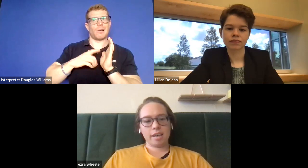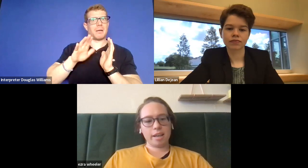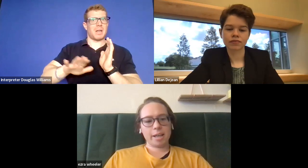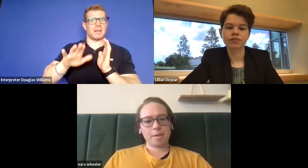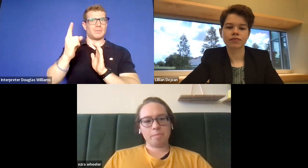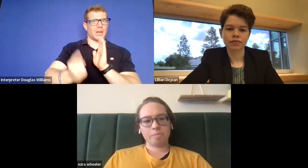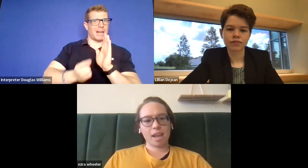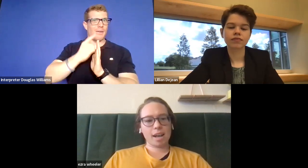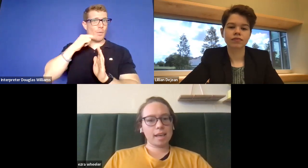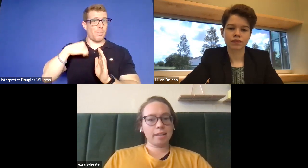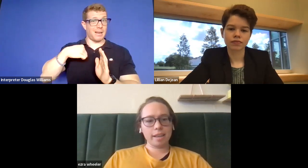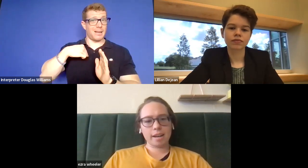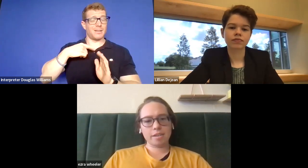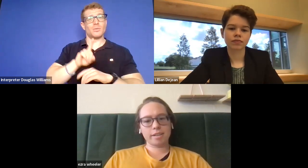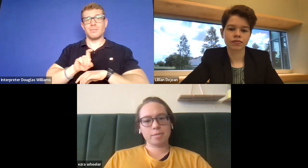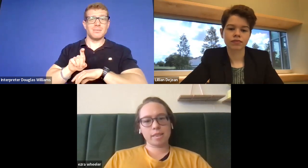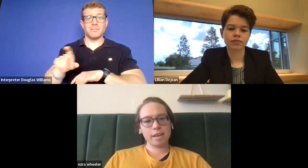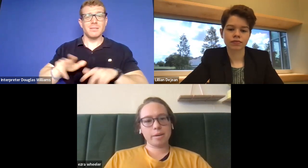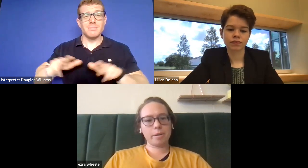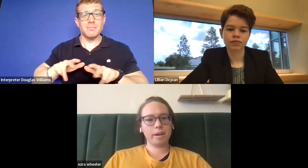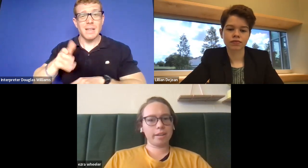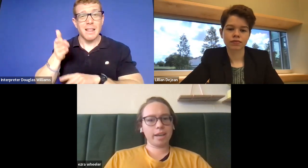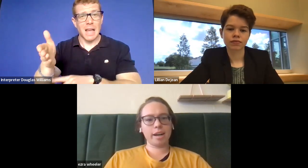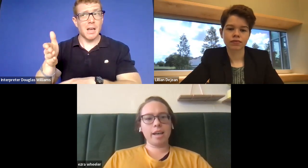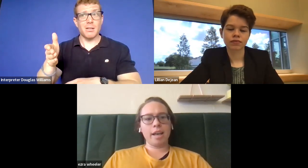And I think Lily and I shared this with you earlier.